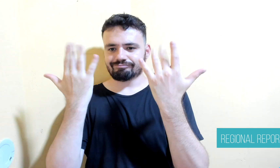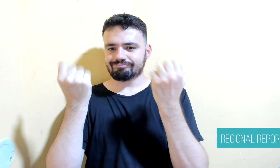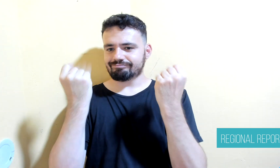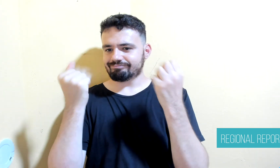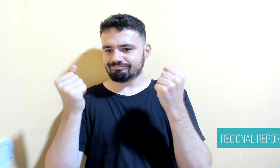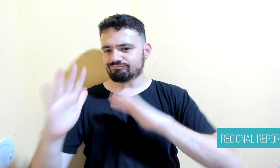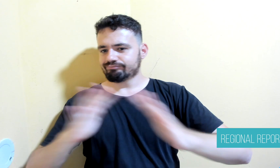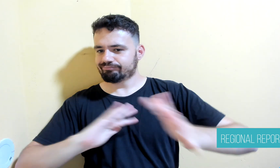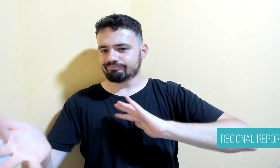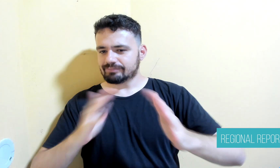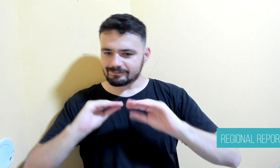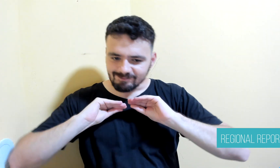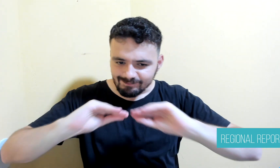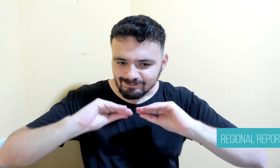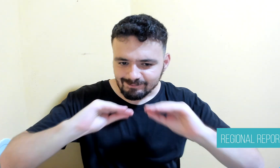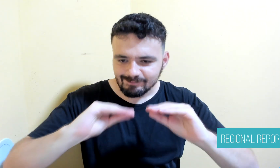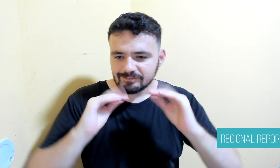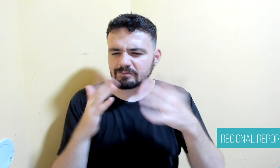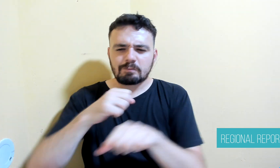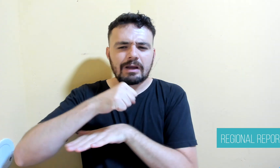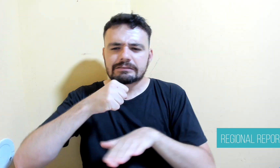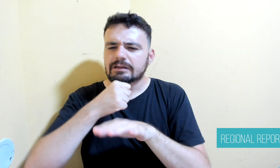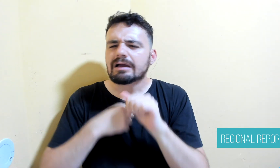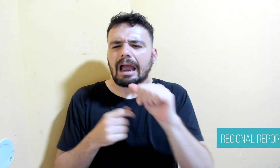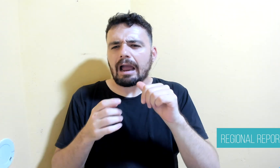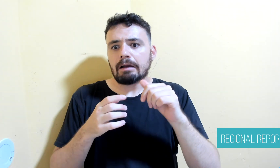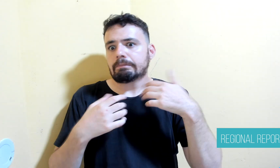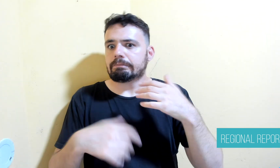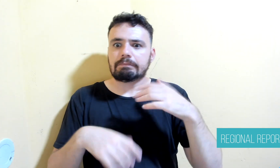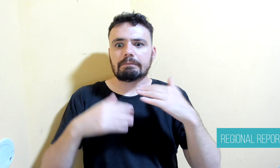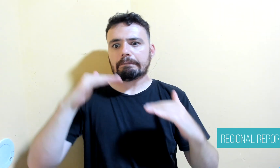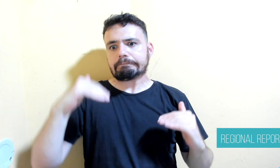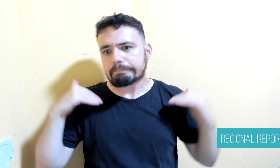Finally, in alliance with the Cultural Association for Deaf People,